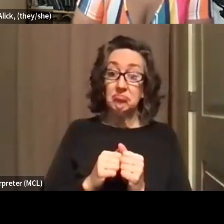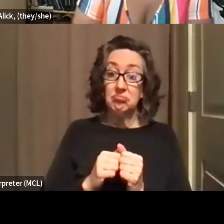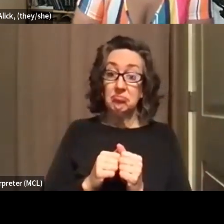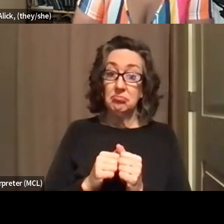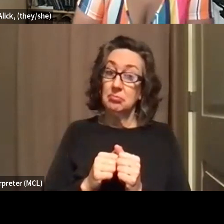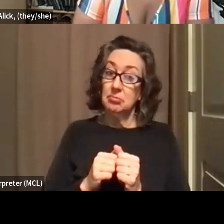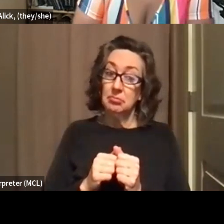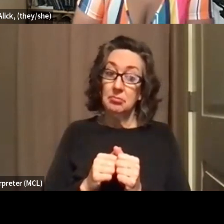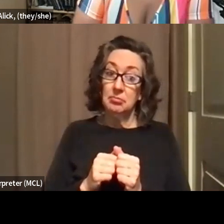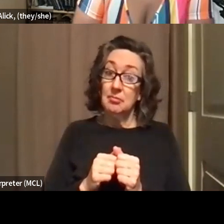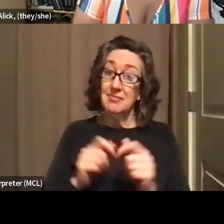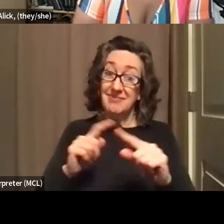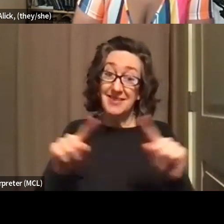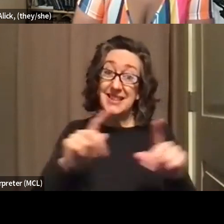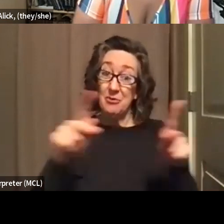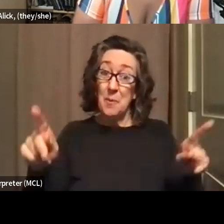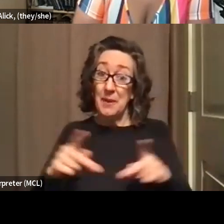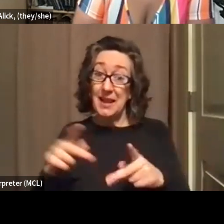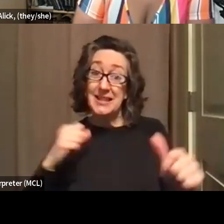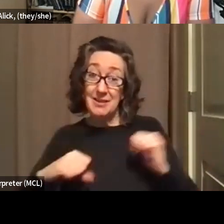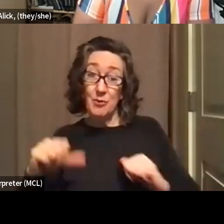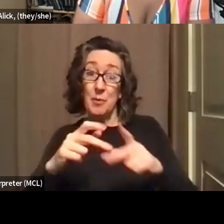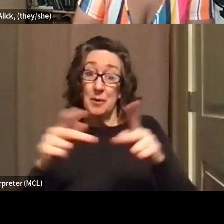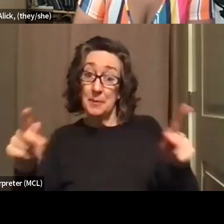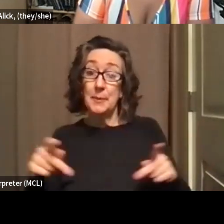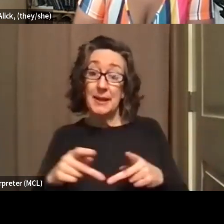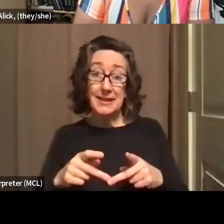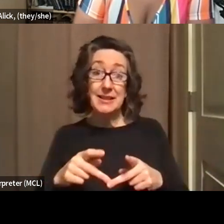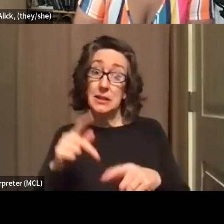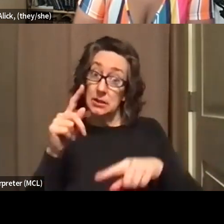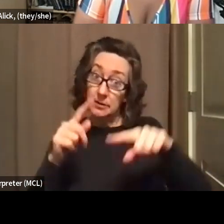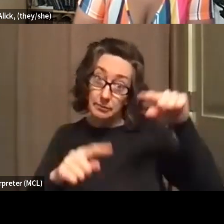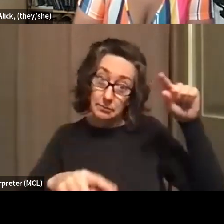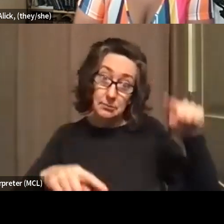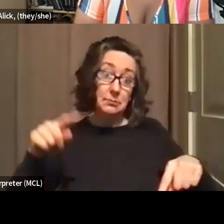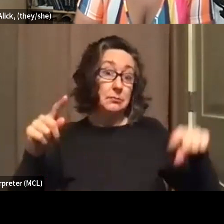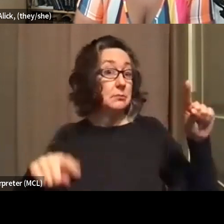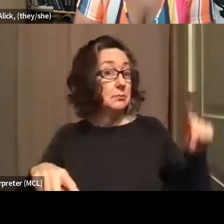So venue and such, you know, it's a combination of efforts.